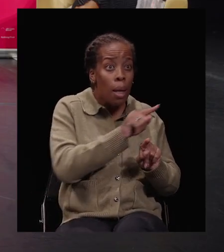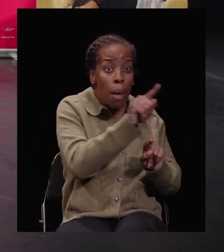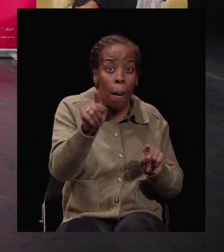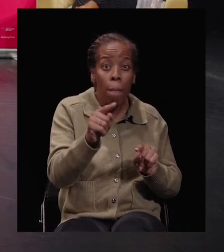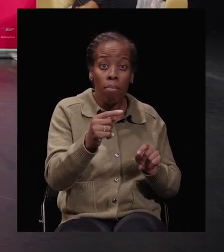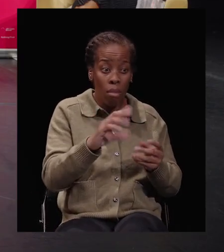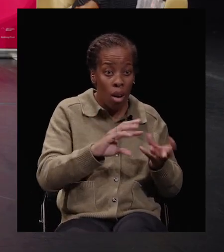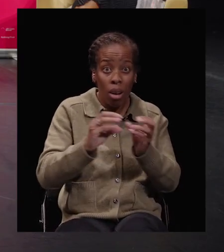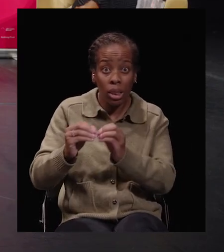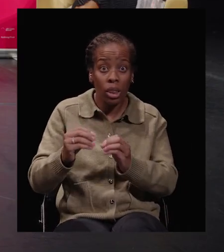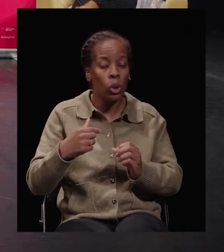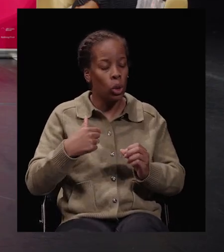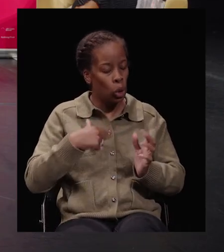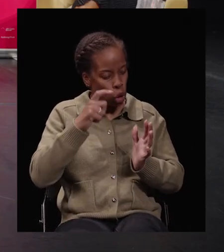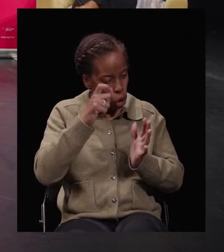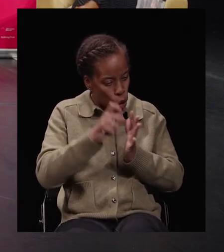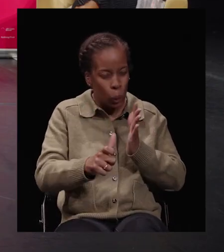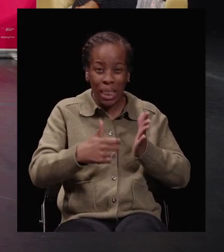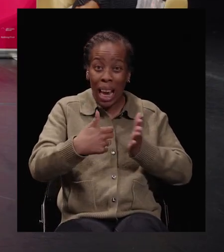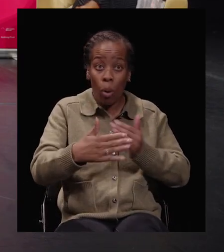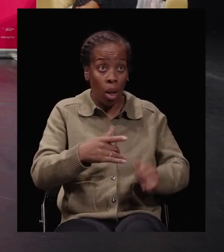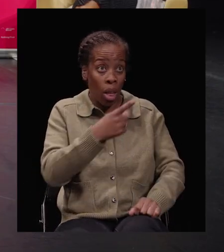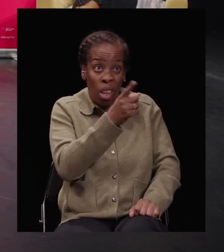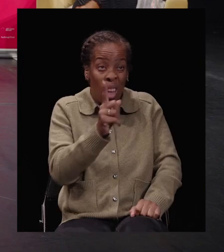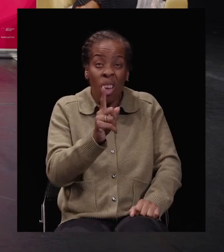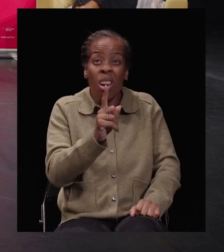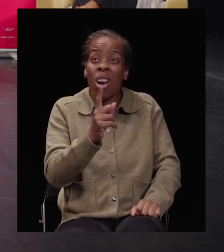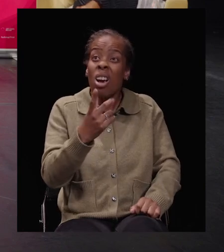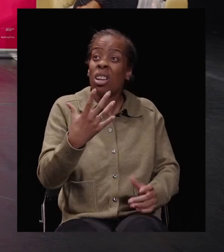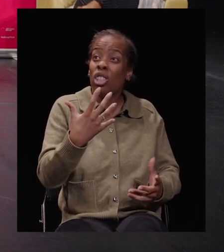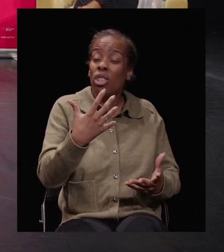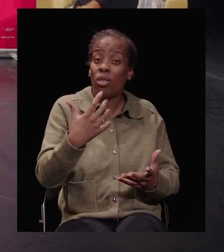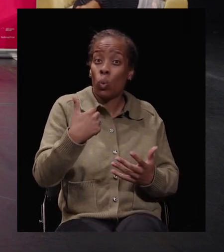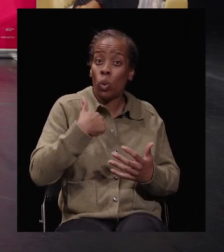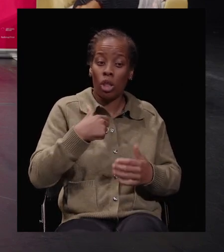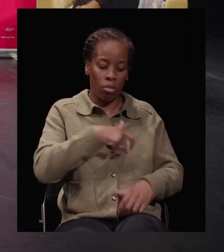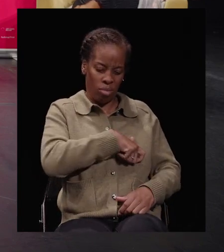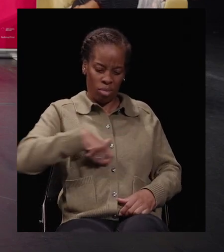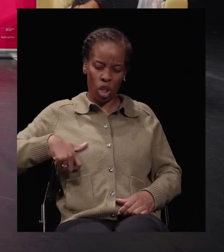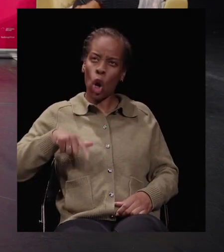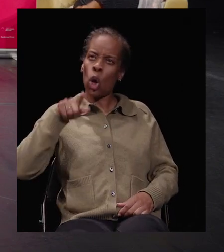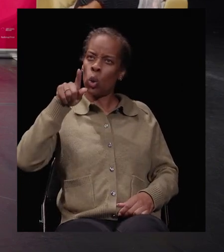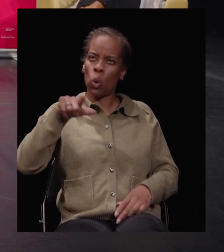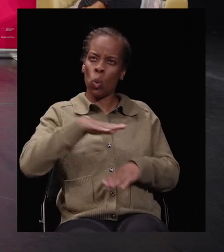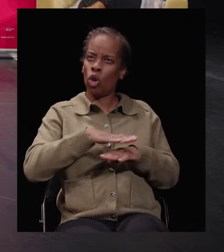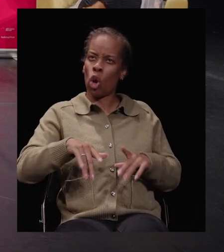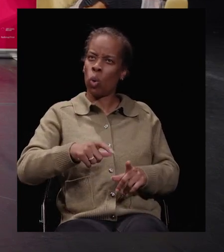We do it anyway. They don't deserve us but we do it anyway, you know. Should get T-shirts, "You don't deserve us." Yeah, but it is- To become part of a tribe.